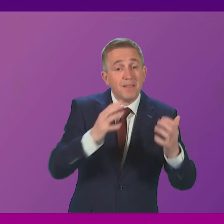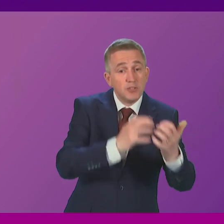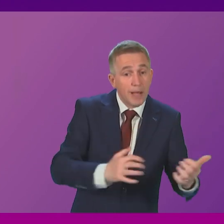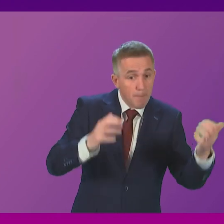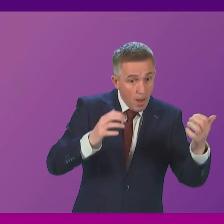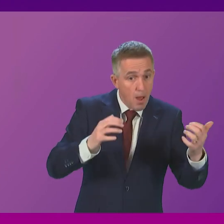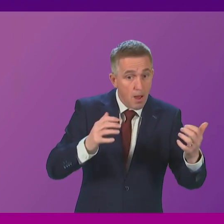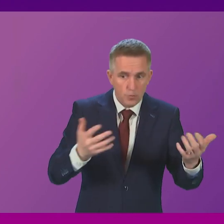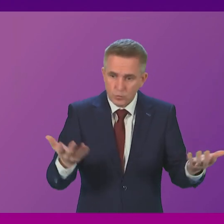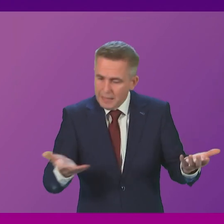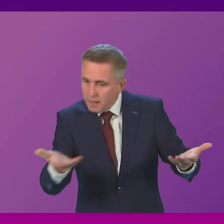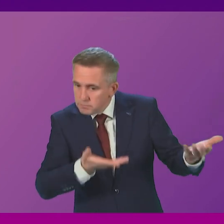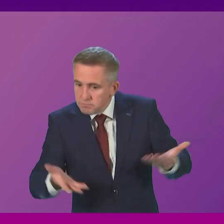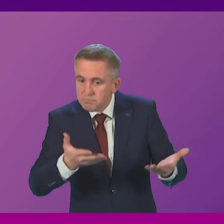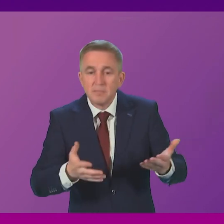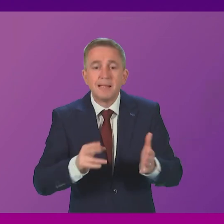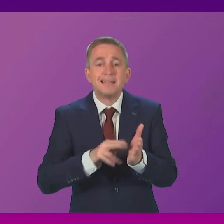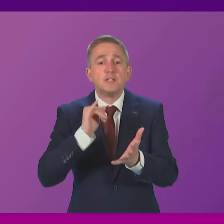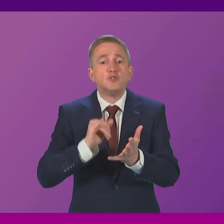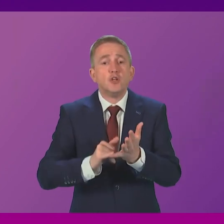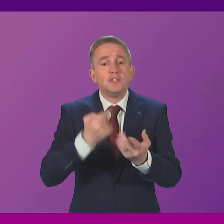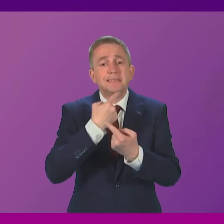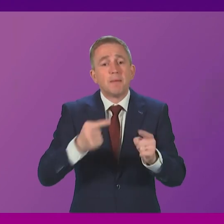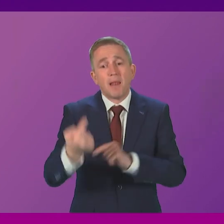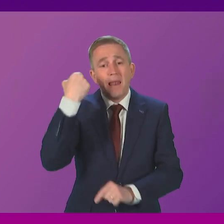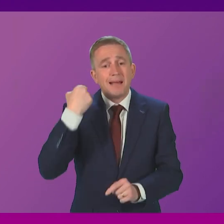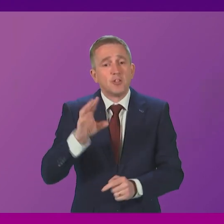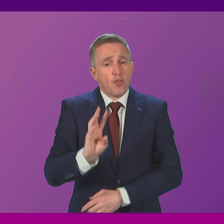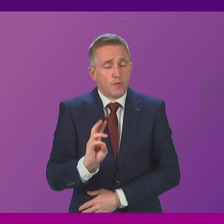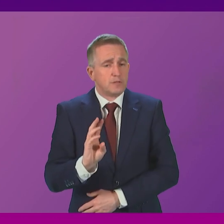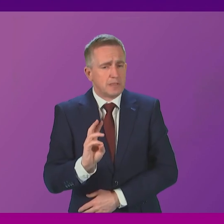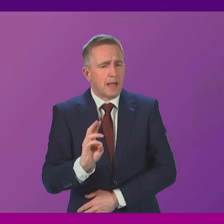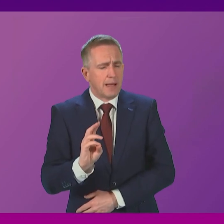after Nicola Sturgeon’s statement last Thursday, I think that there is probably a shared appetite